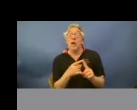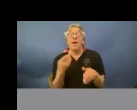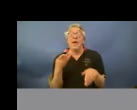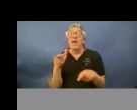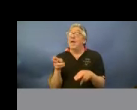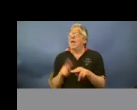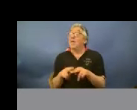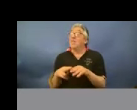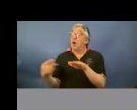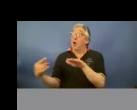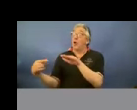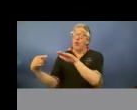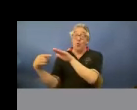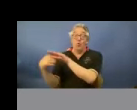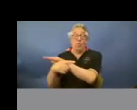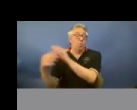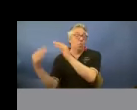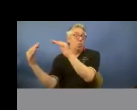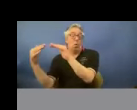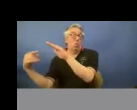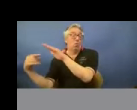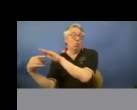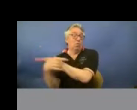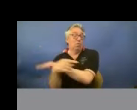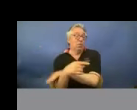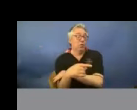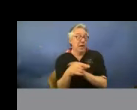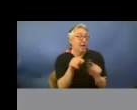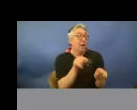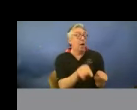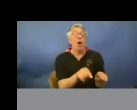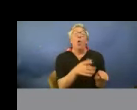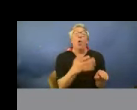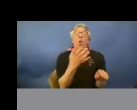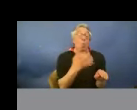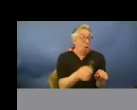impact on disability is not being considered, or is not being considered enough.